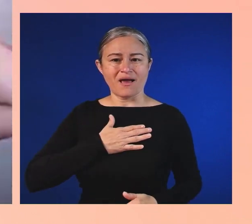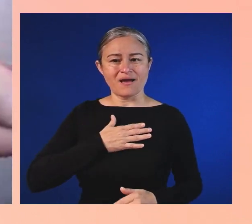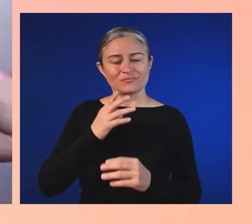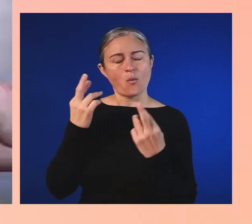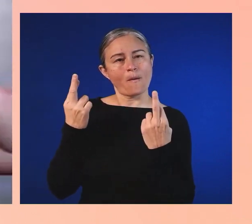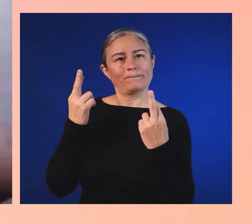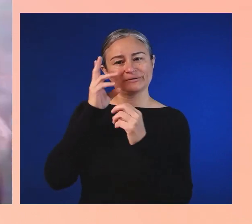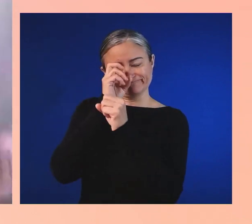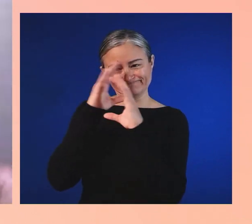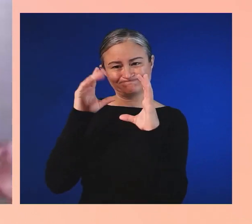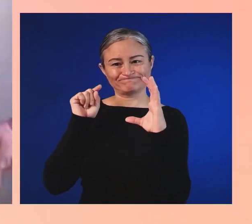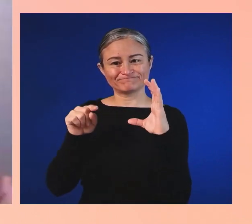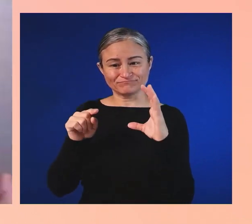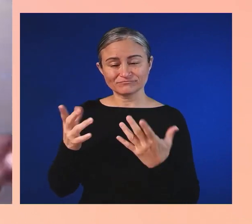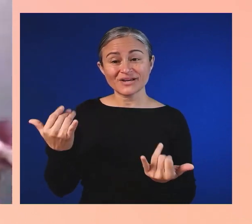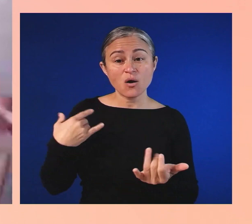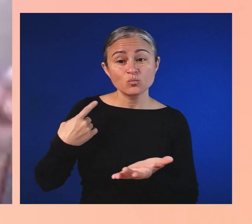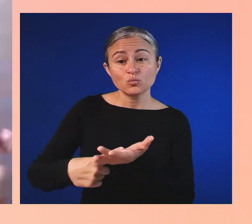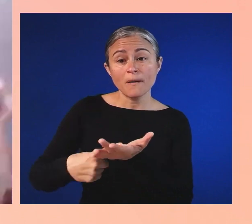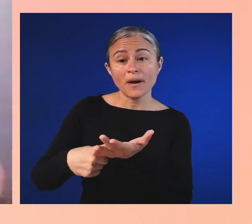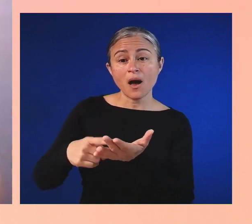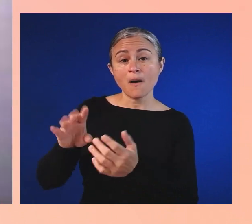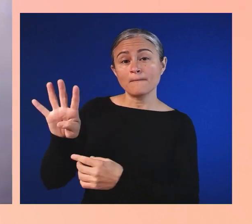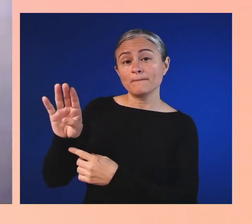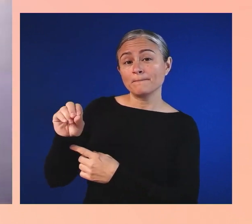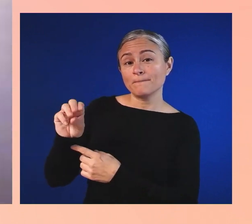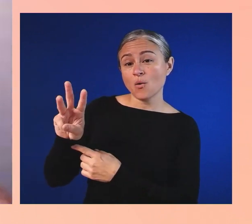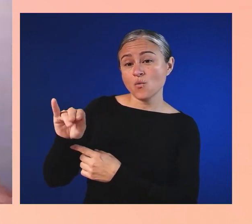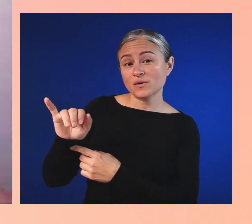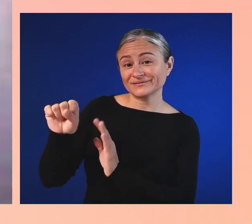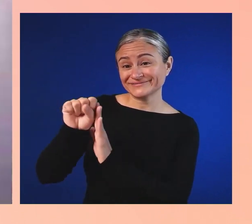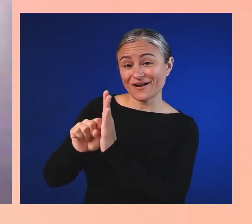which is the oldest historically black college in Maryland.